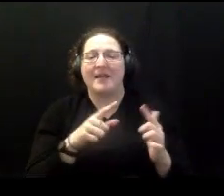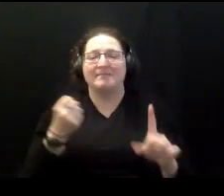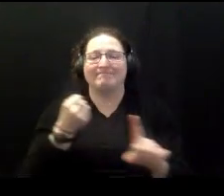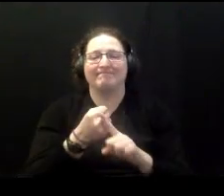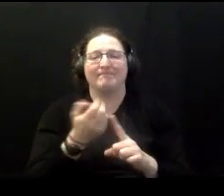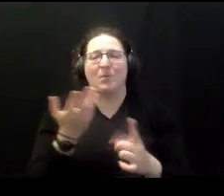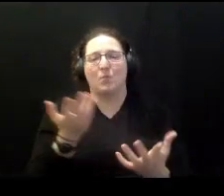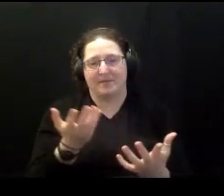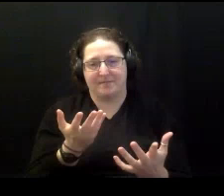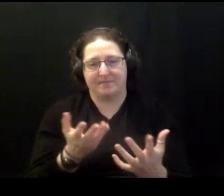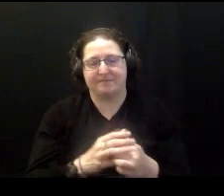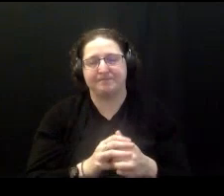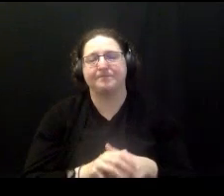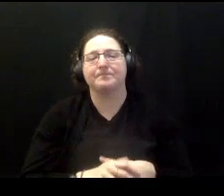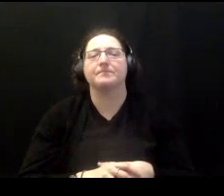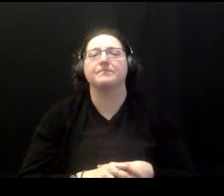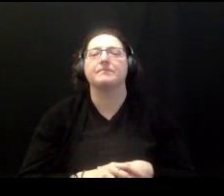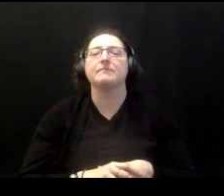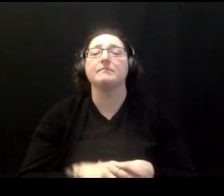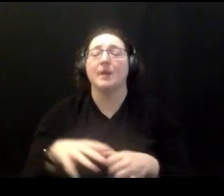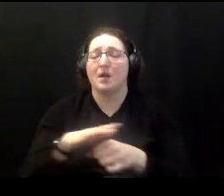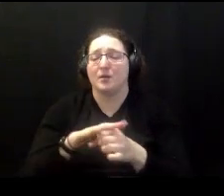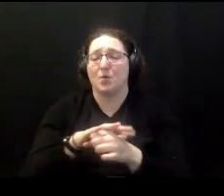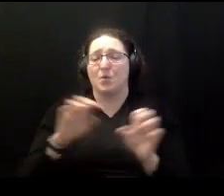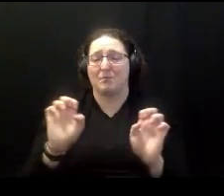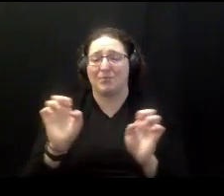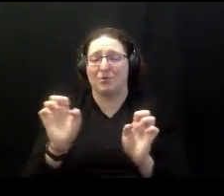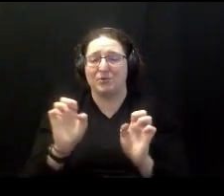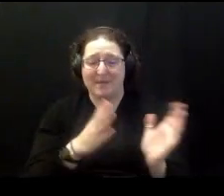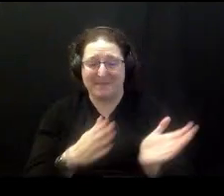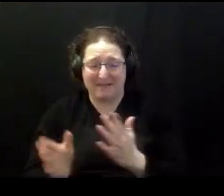Local emergency planners and managers in turn use this information to inform their